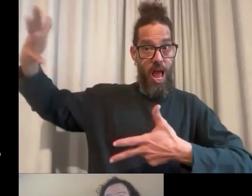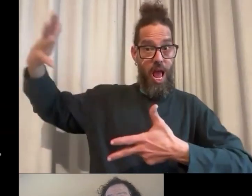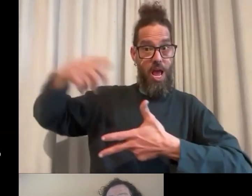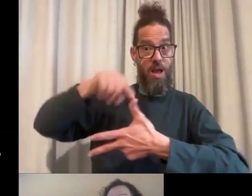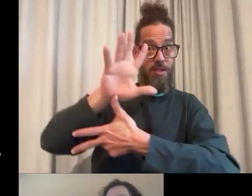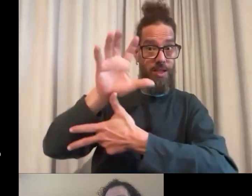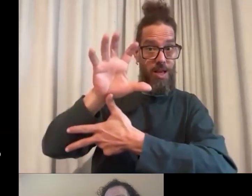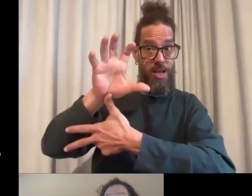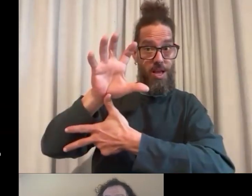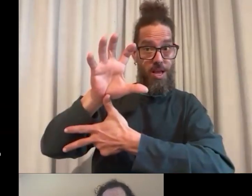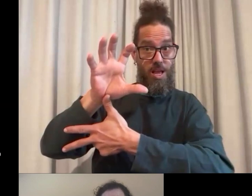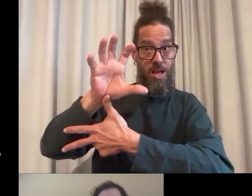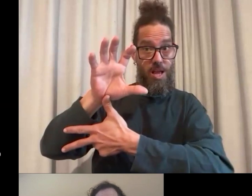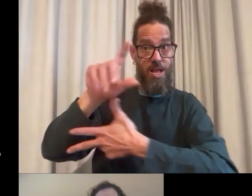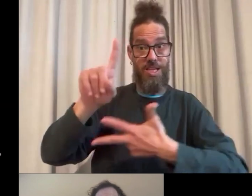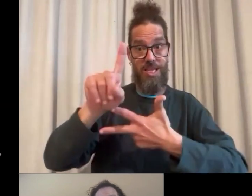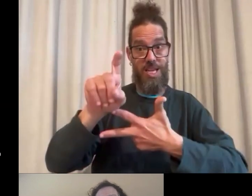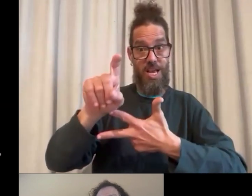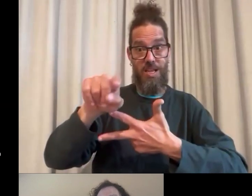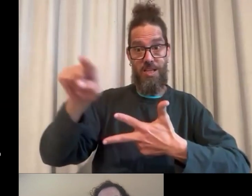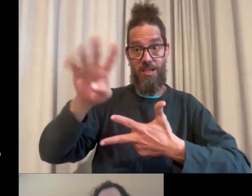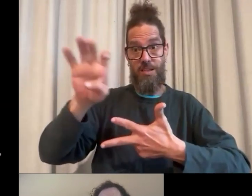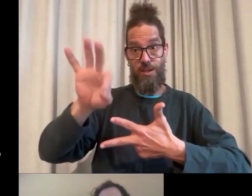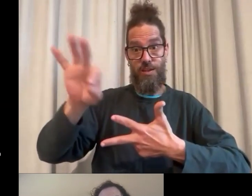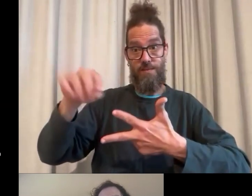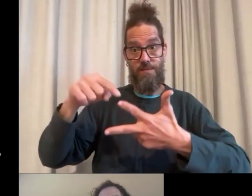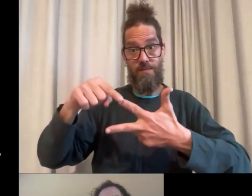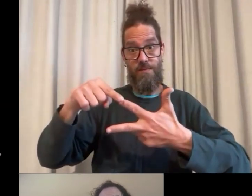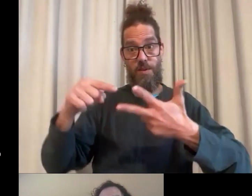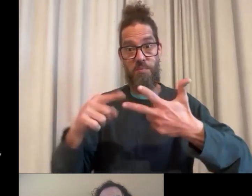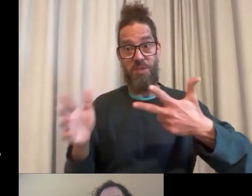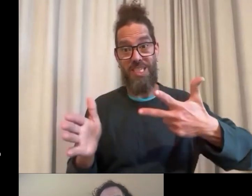So we now have three groups, 500 or more for large, 100 to 499